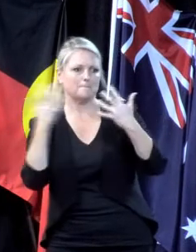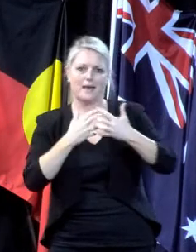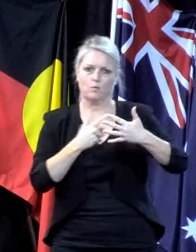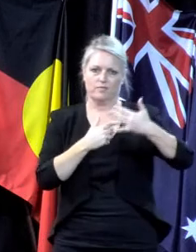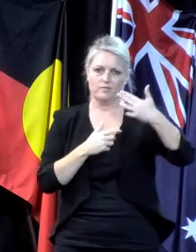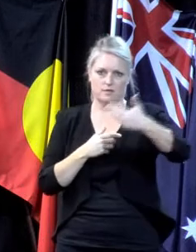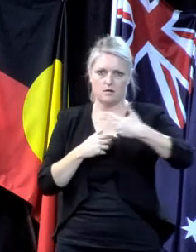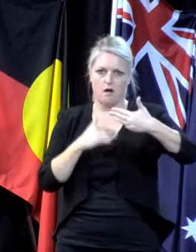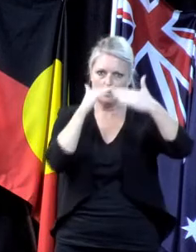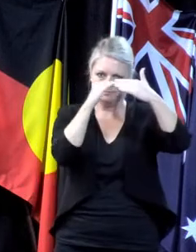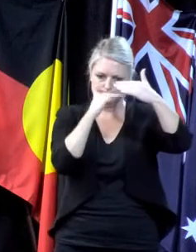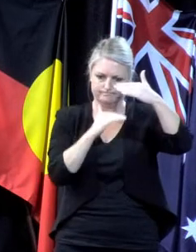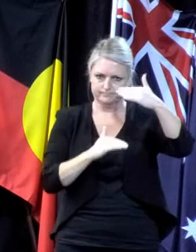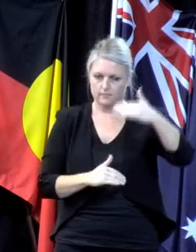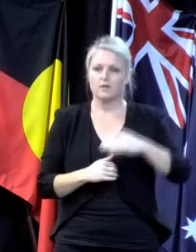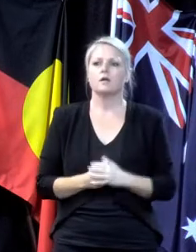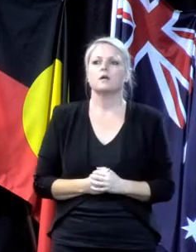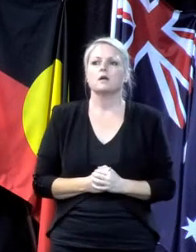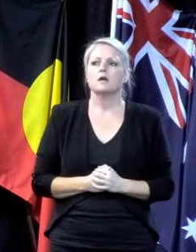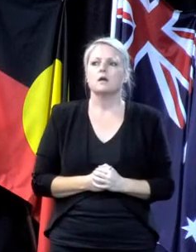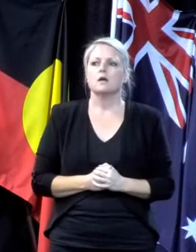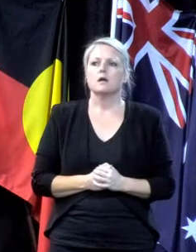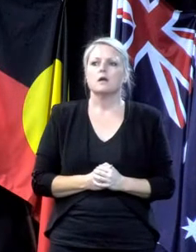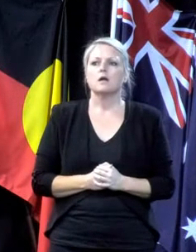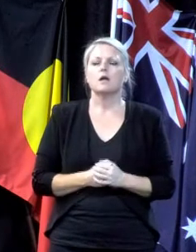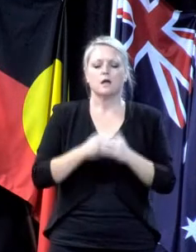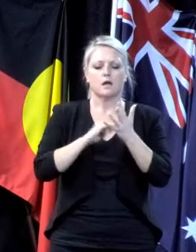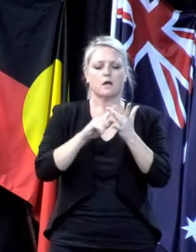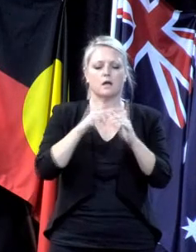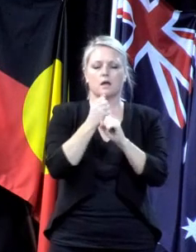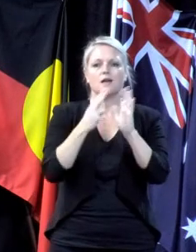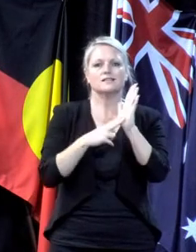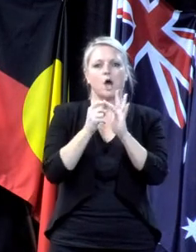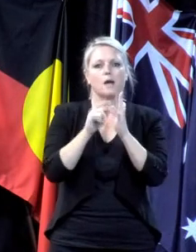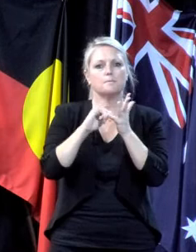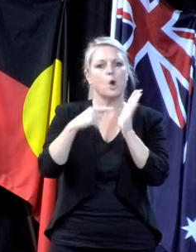We use the Signposts for Inclusion as well as a reflection tool, but that’s exactly what it is.